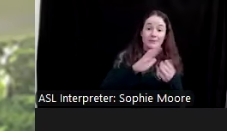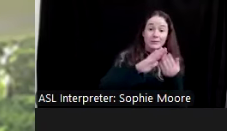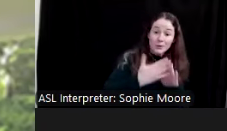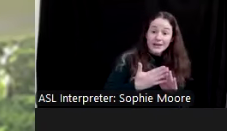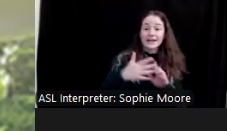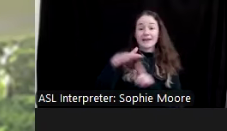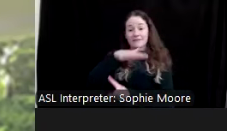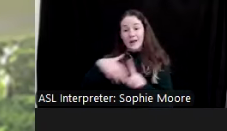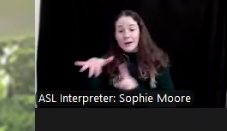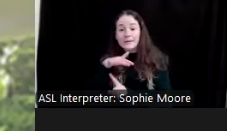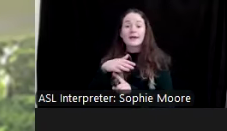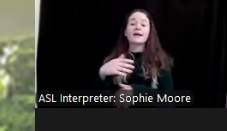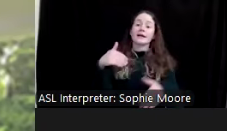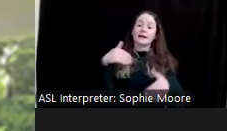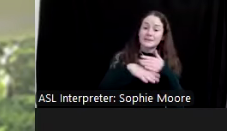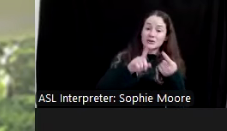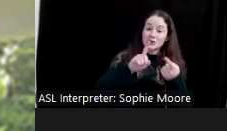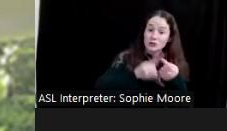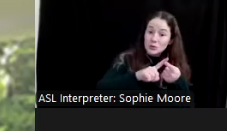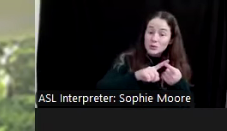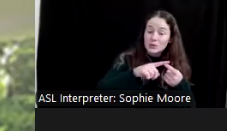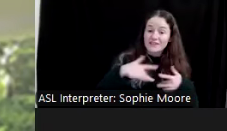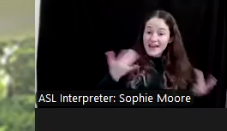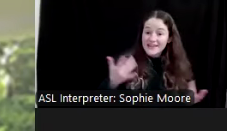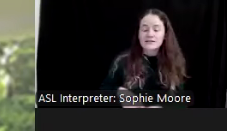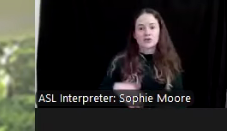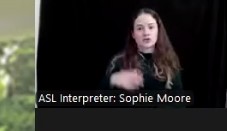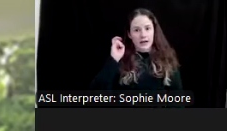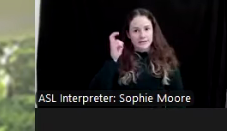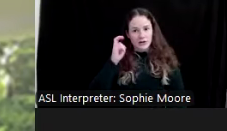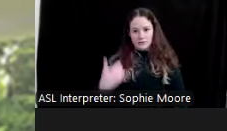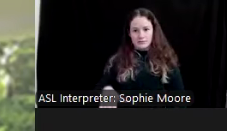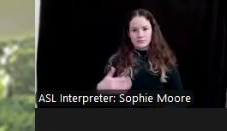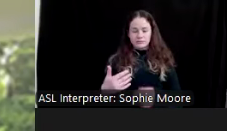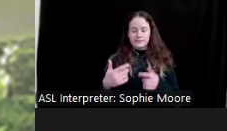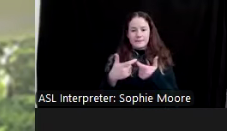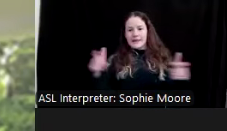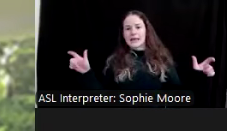events. Transportation was a big thing that if we go back to Lindsay and Morgan's um talk and I know that